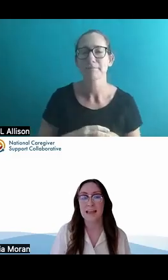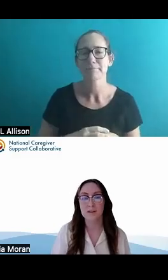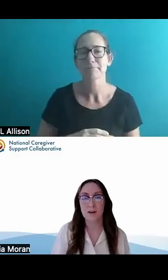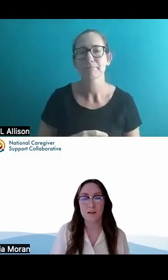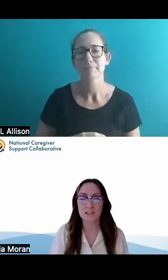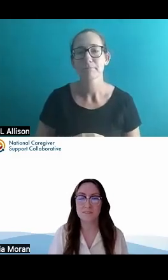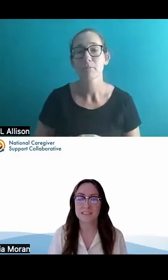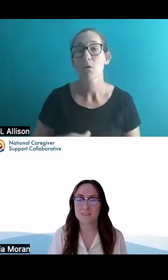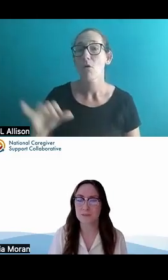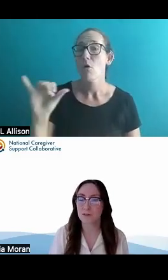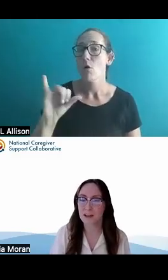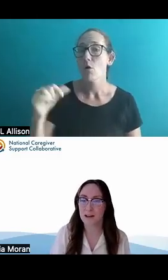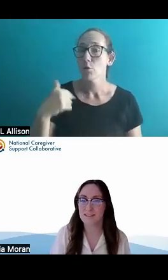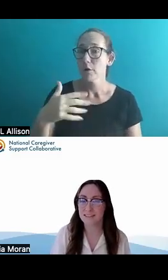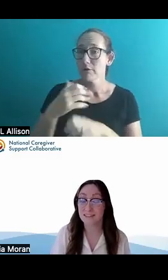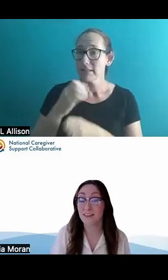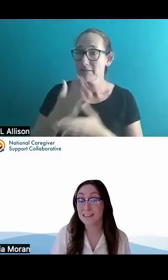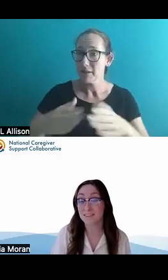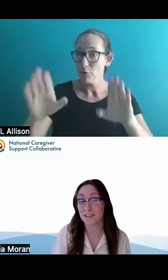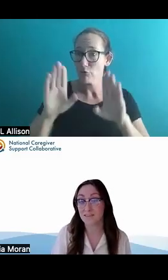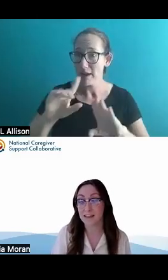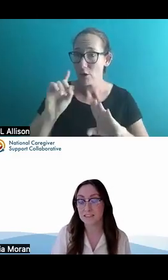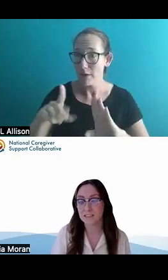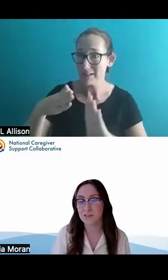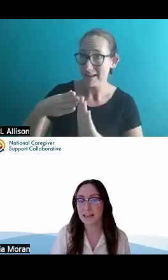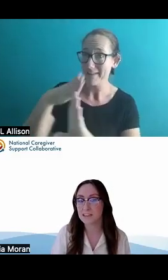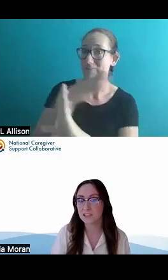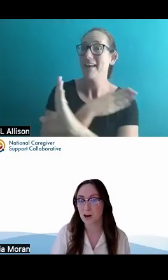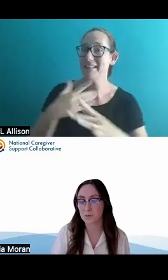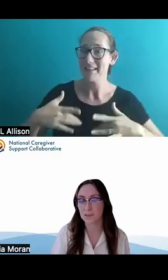And, we also received some great questions in advance of the event. So to get us started with